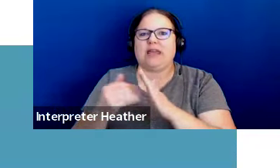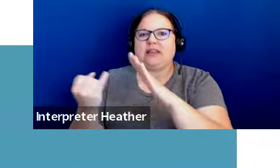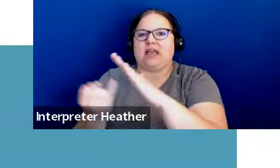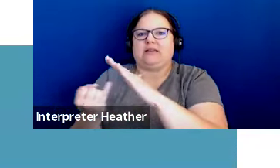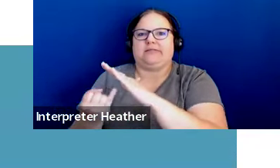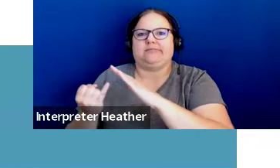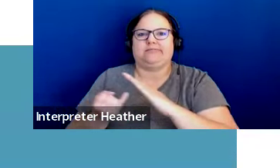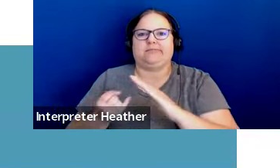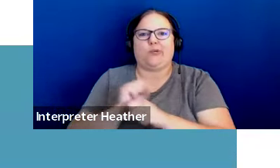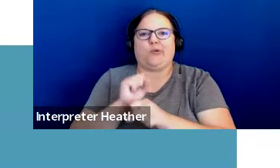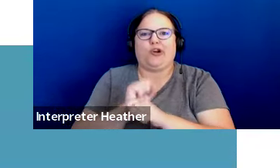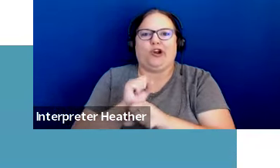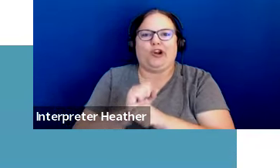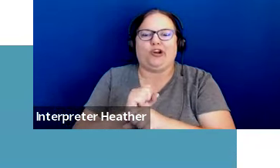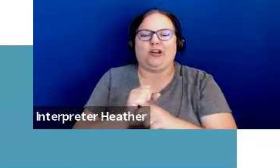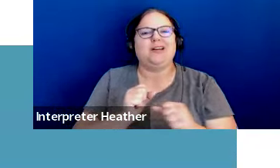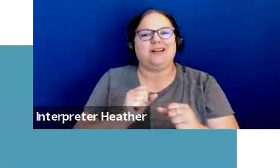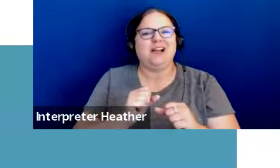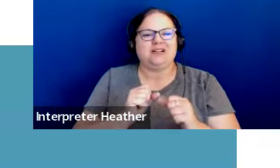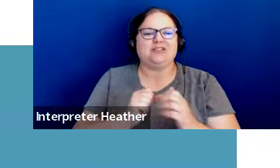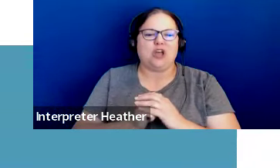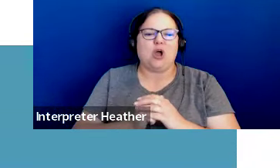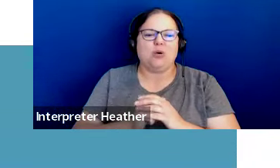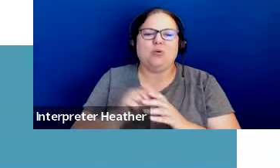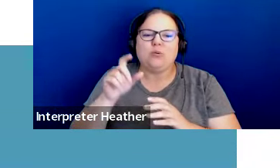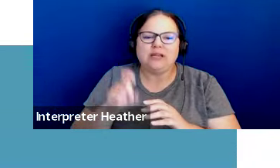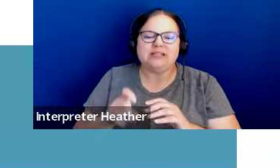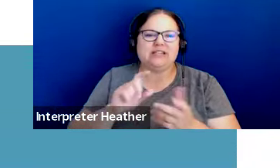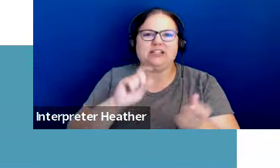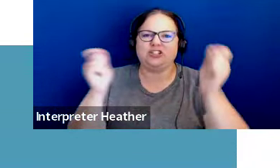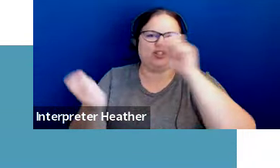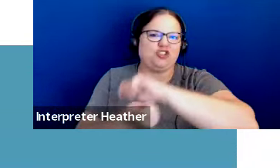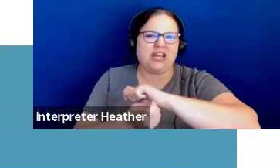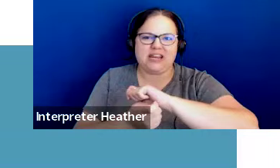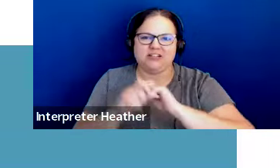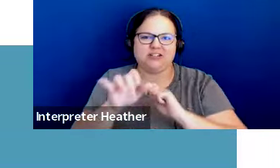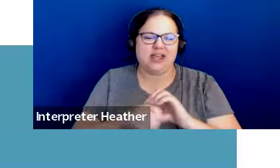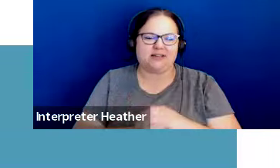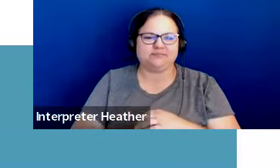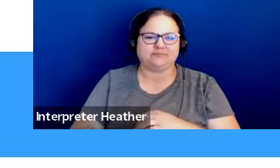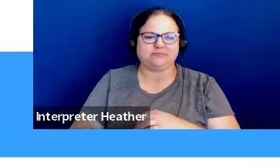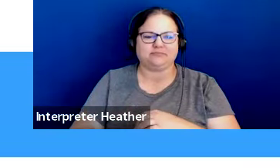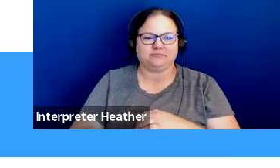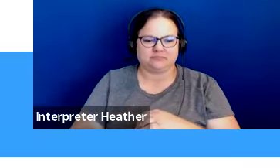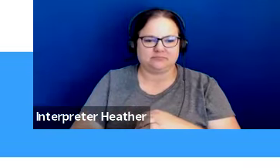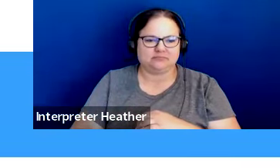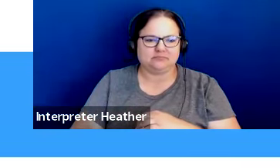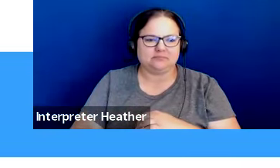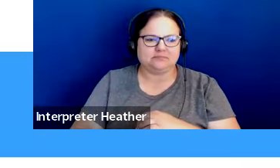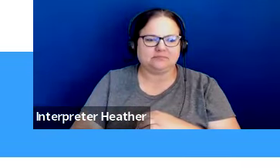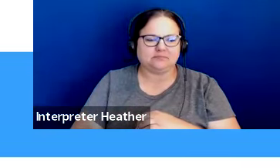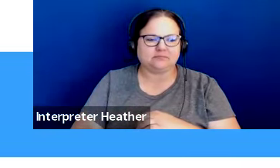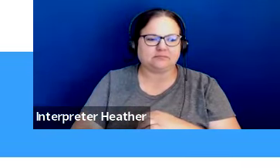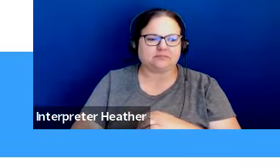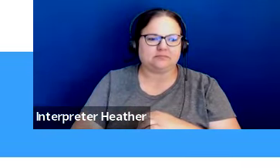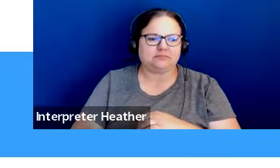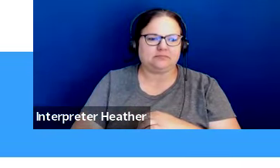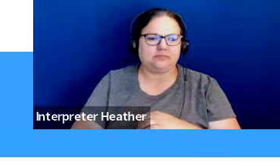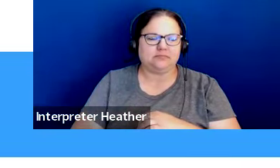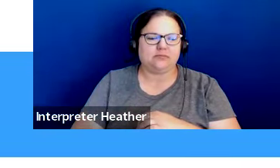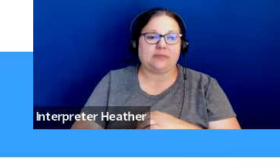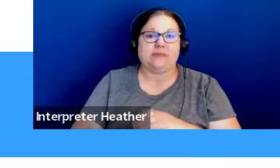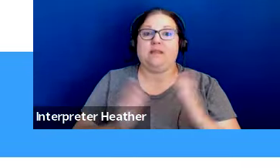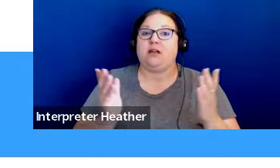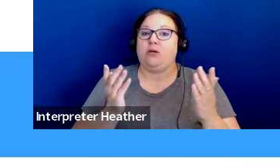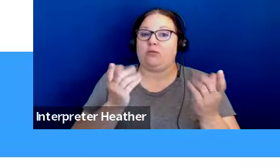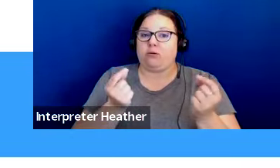a real mental model where we had transformative change. Next slide. So, the way we approach that,